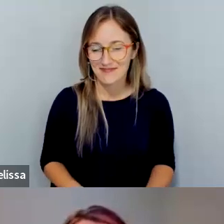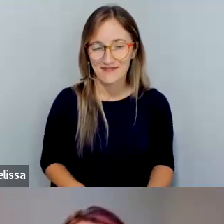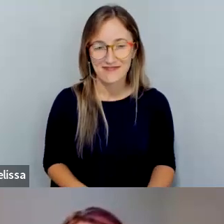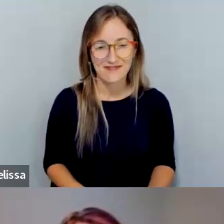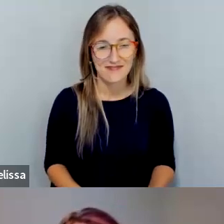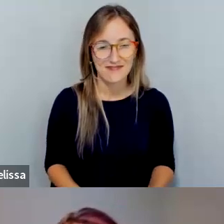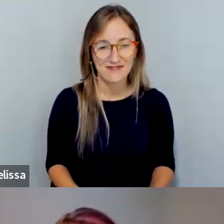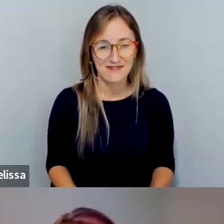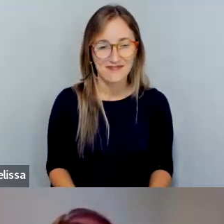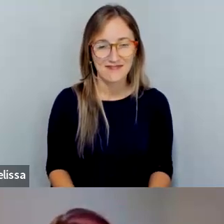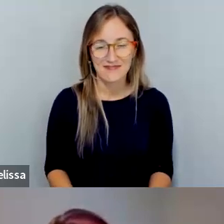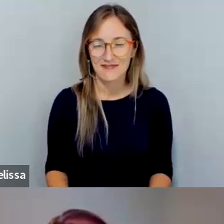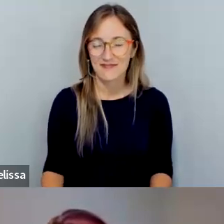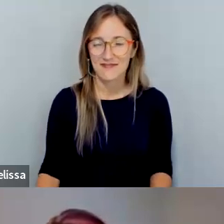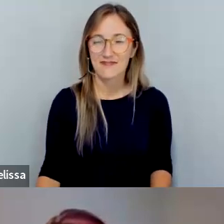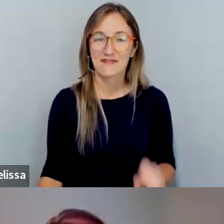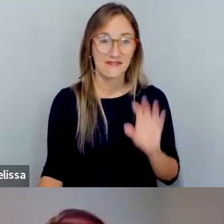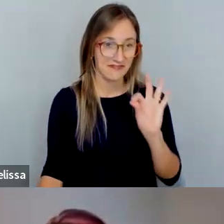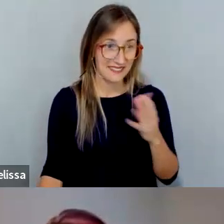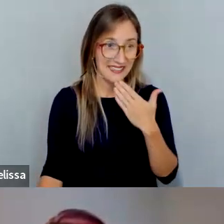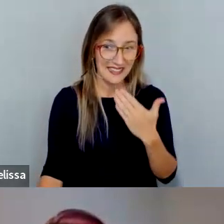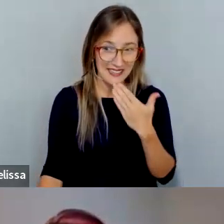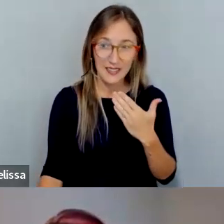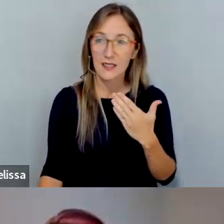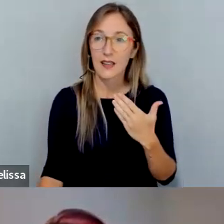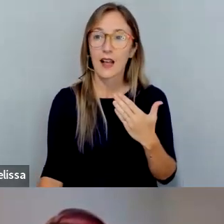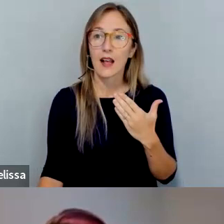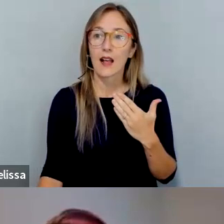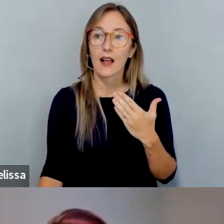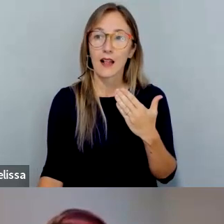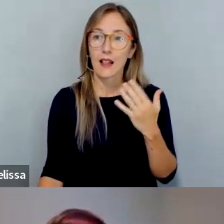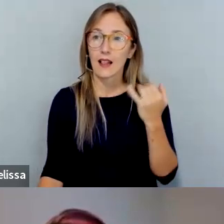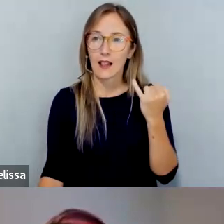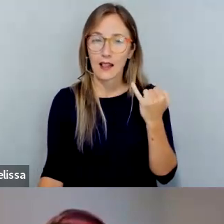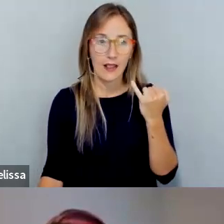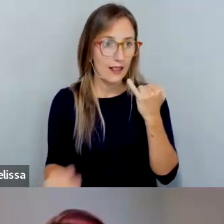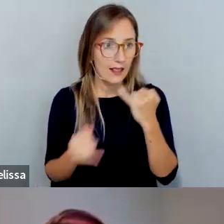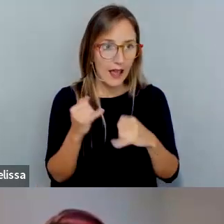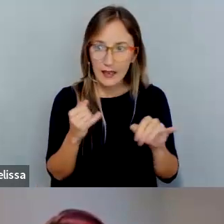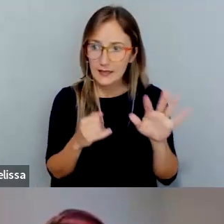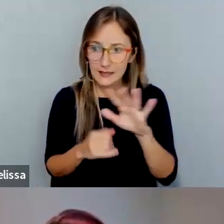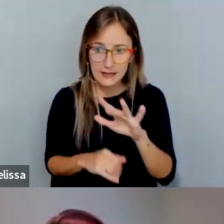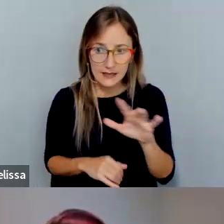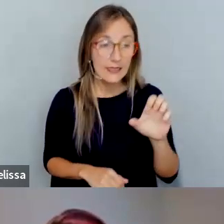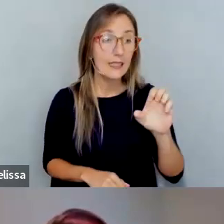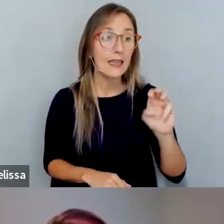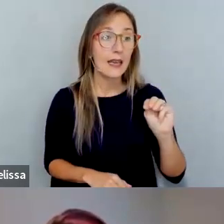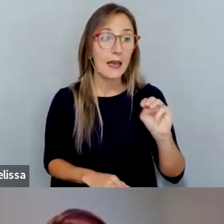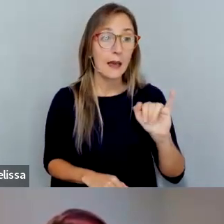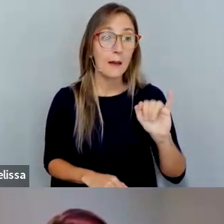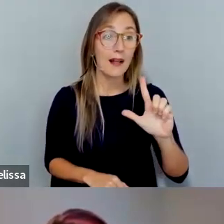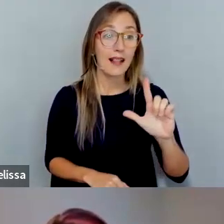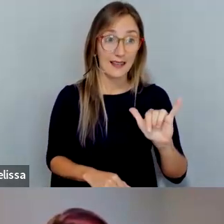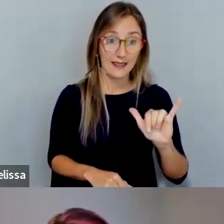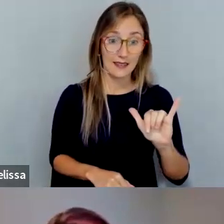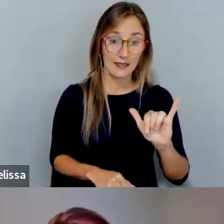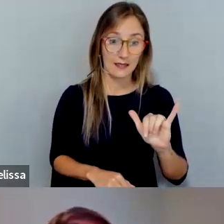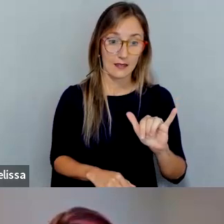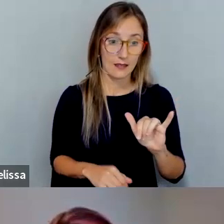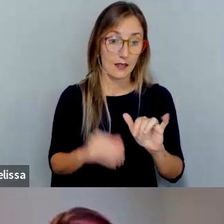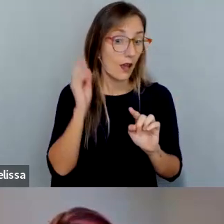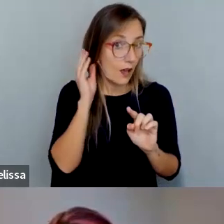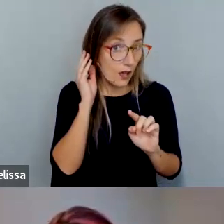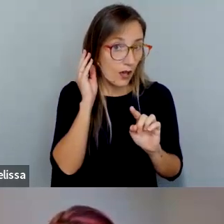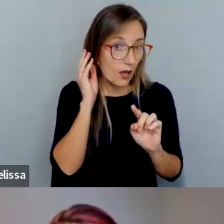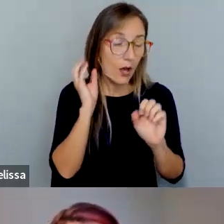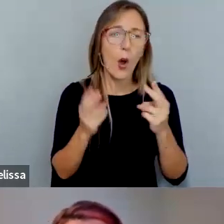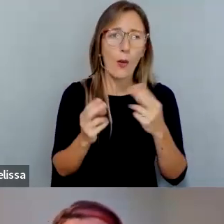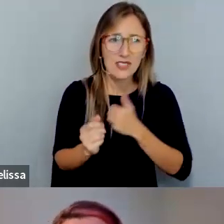of the seasons. Temperature wise, definitely fall.